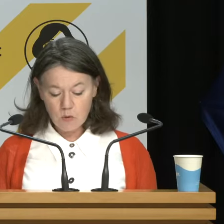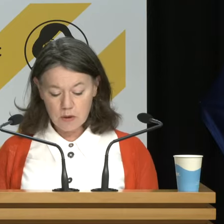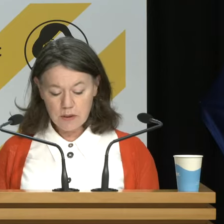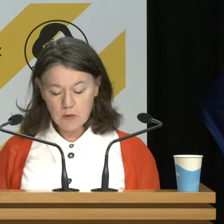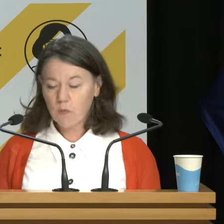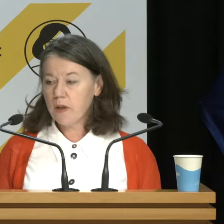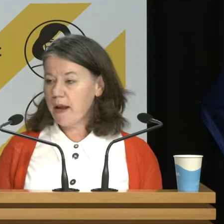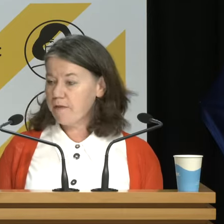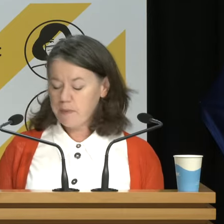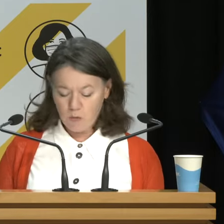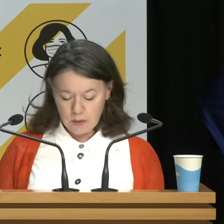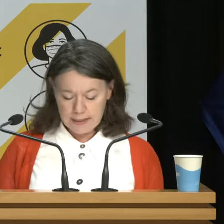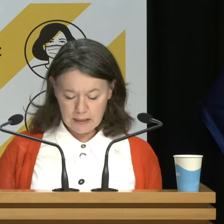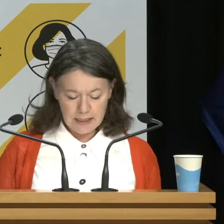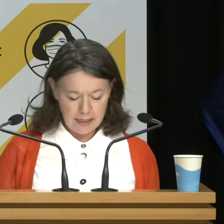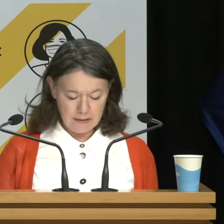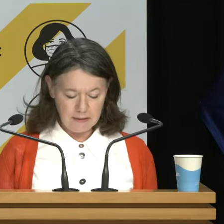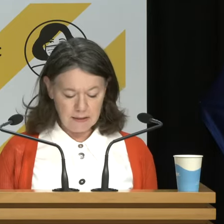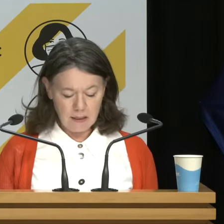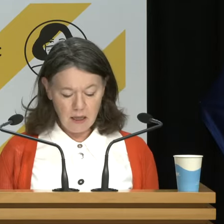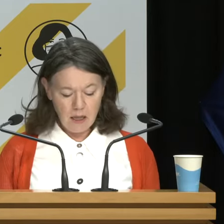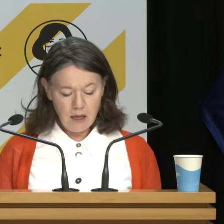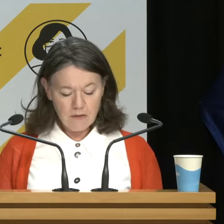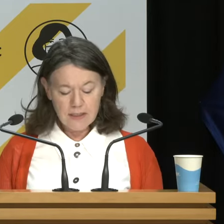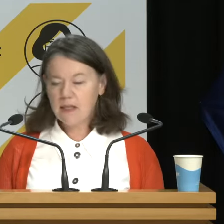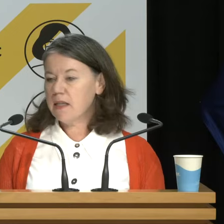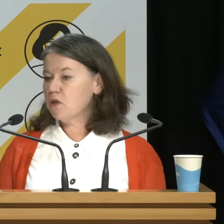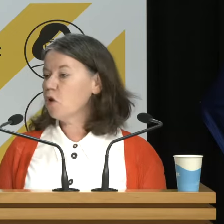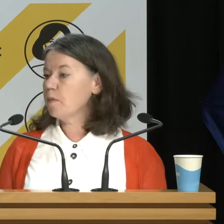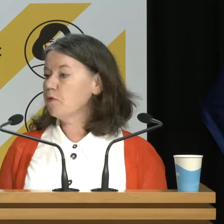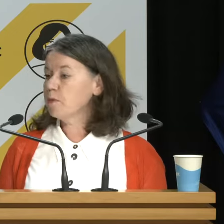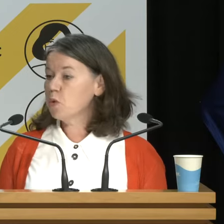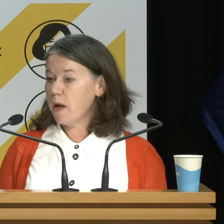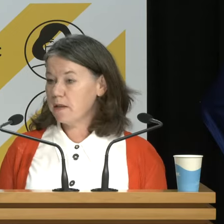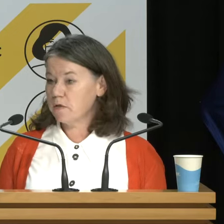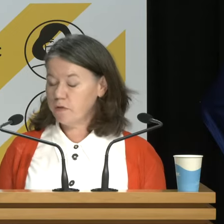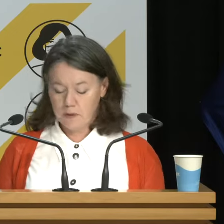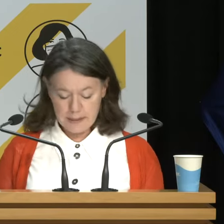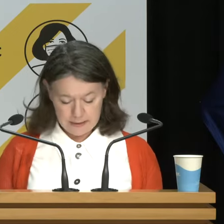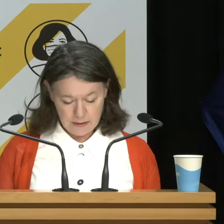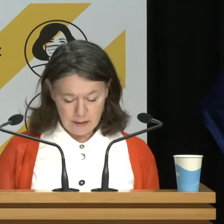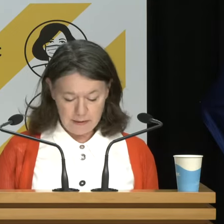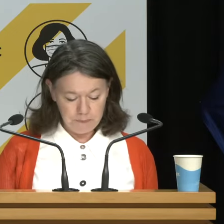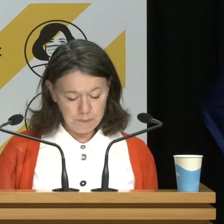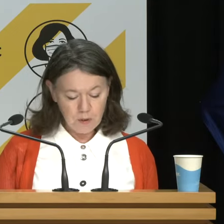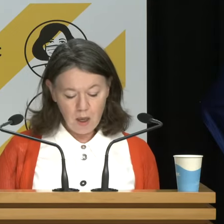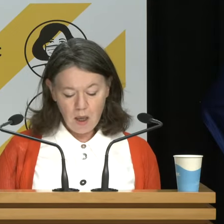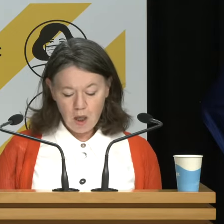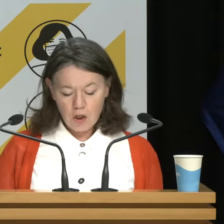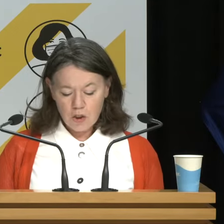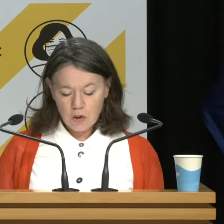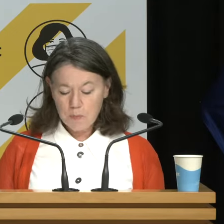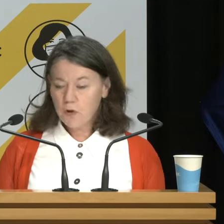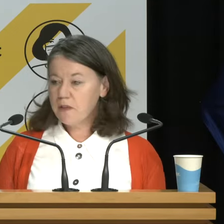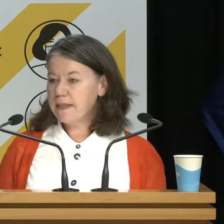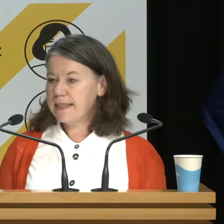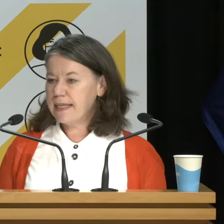investigation is ongoing.